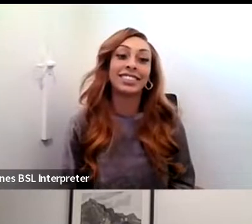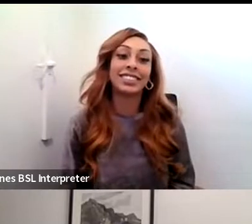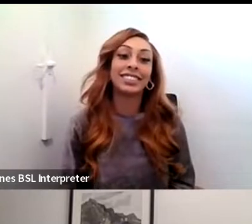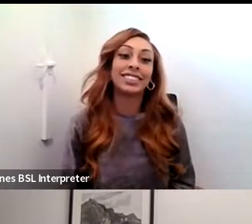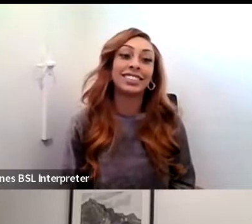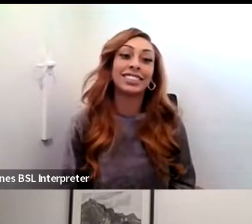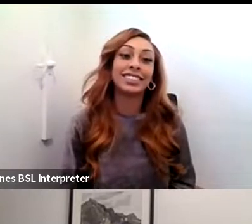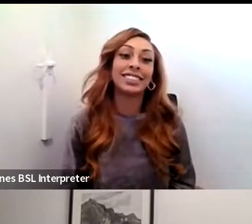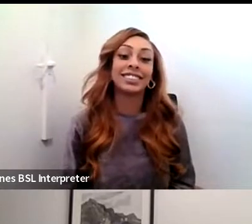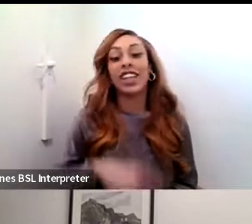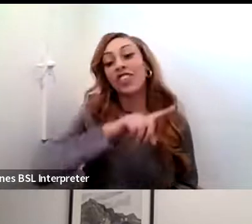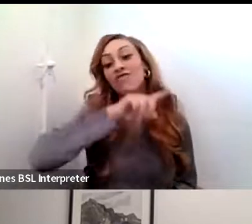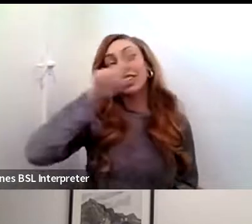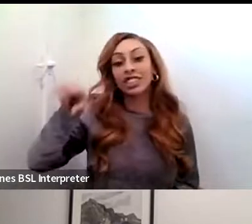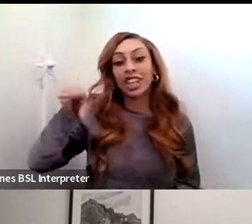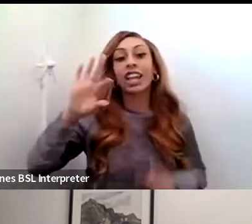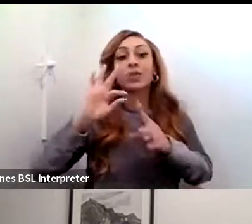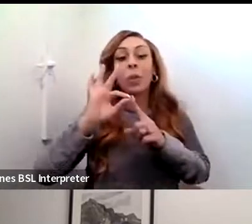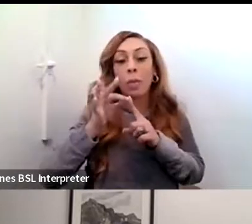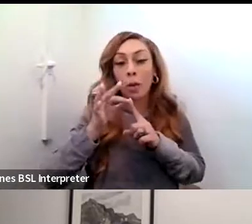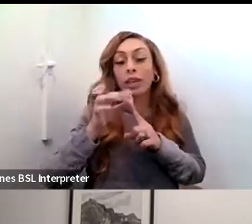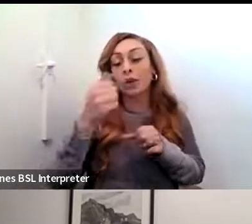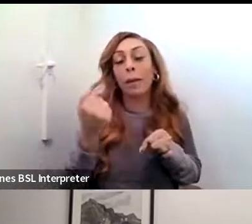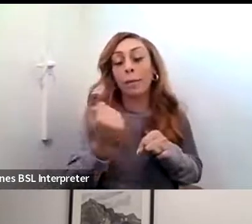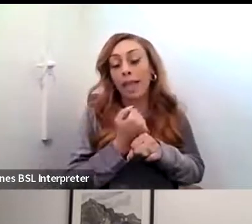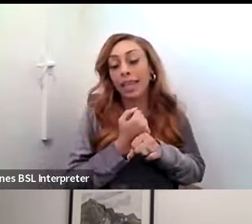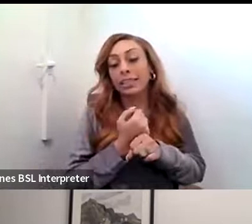Just returning to the point that you initially made, when you were asking Ash,